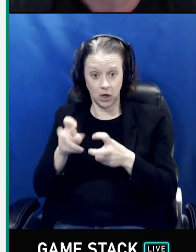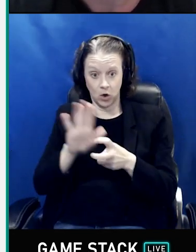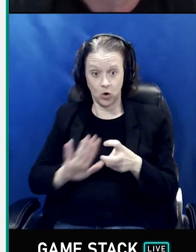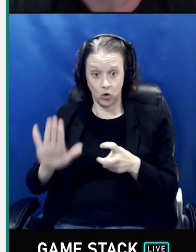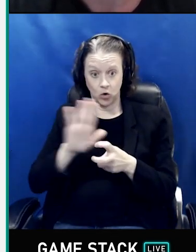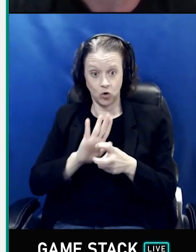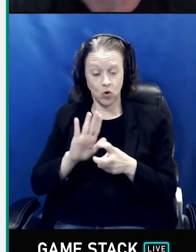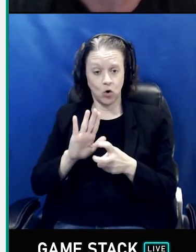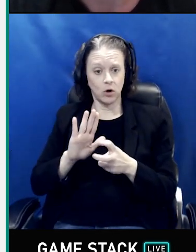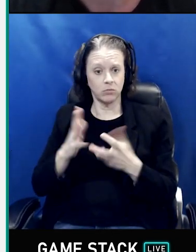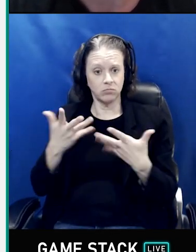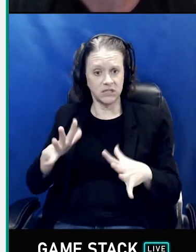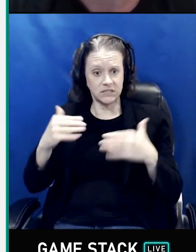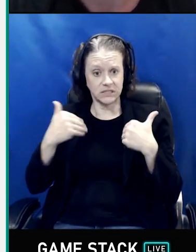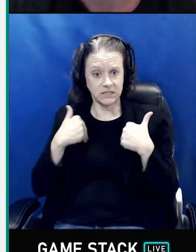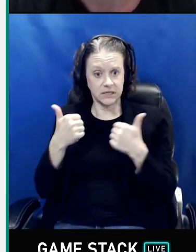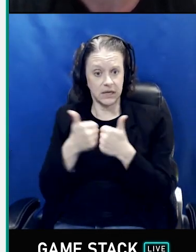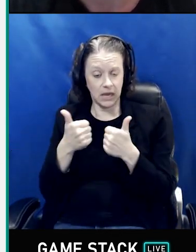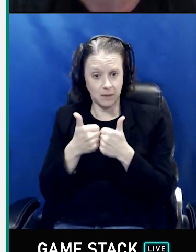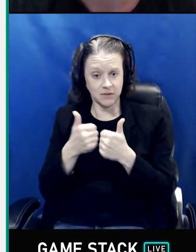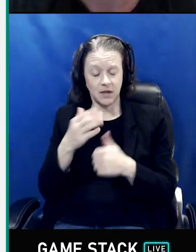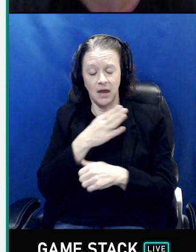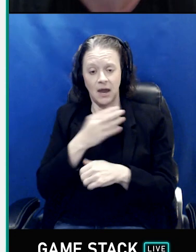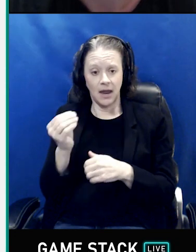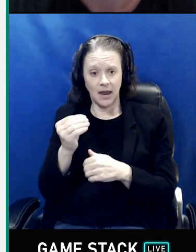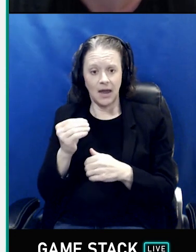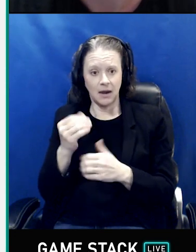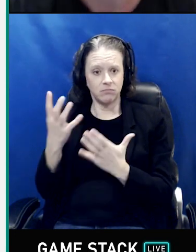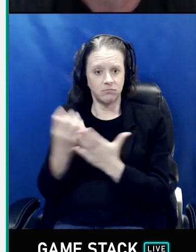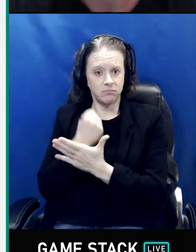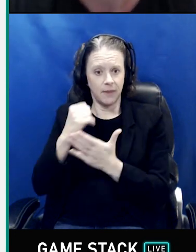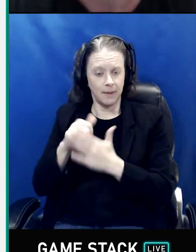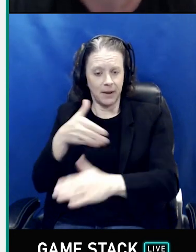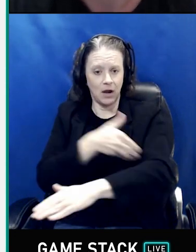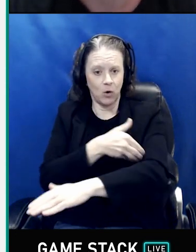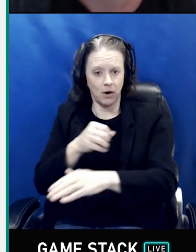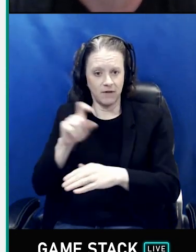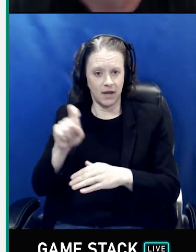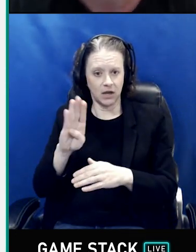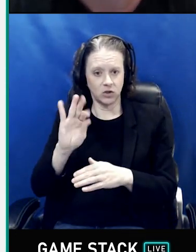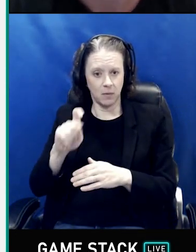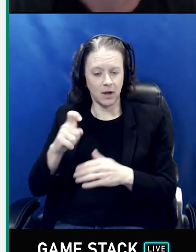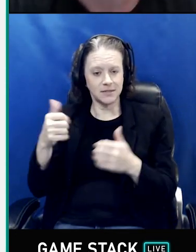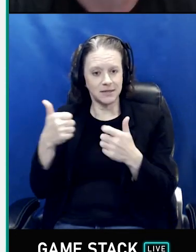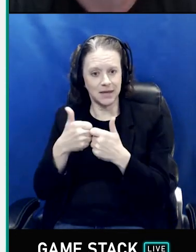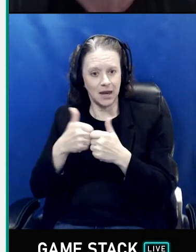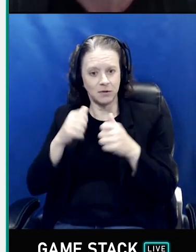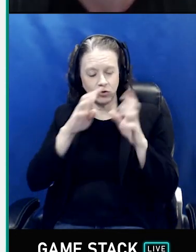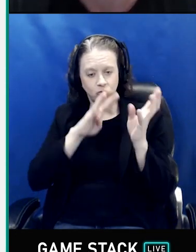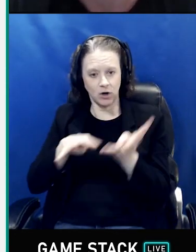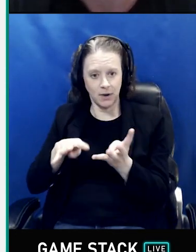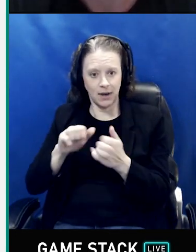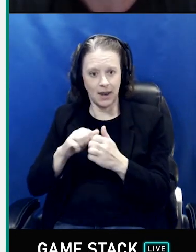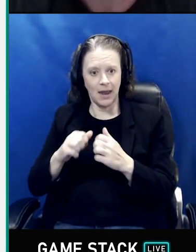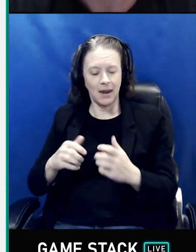leverage the power of Xbox Game Streaming to reach new markets and new users all over the world.